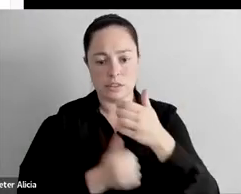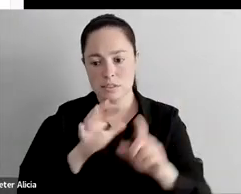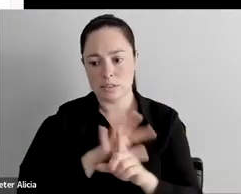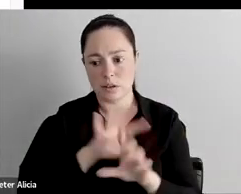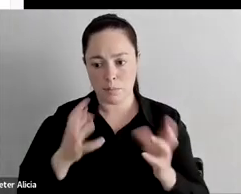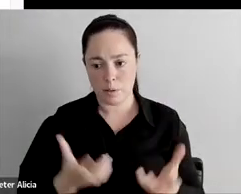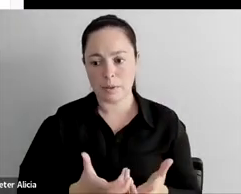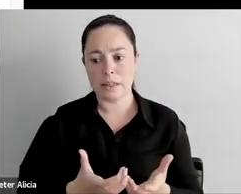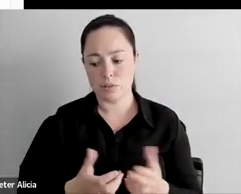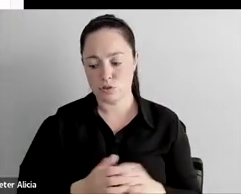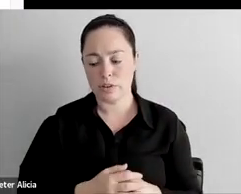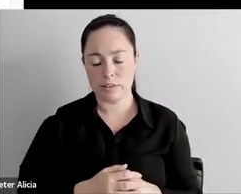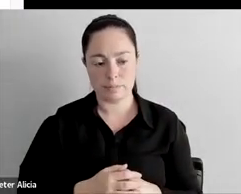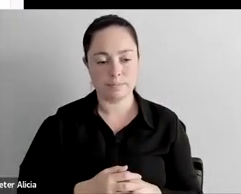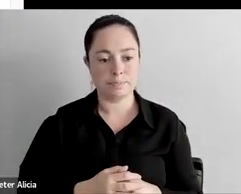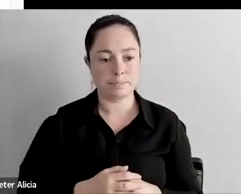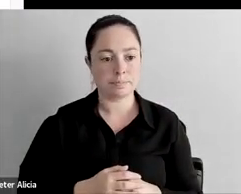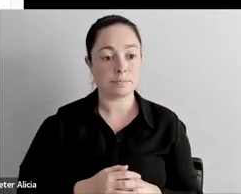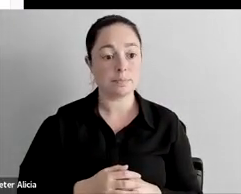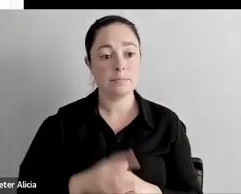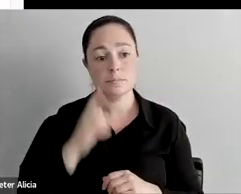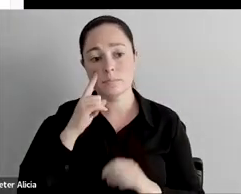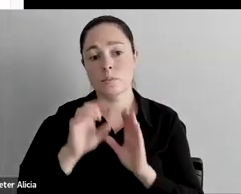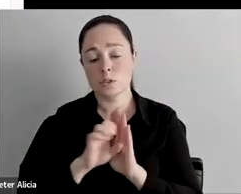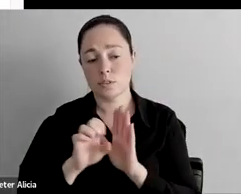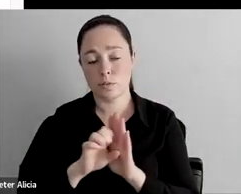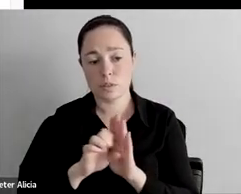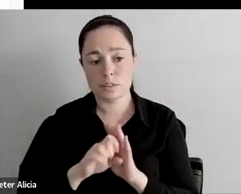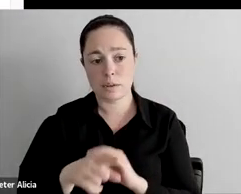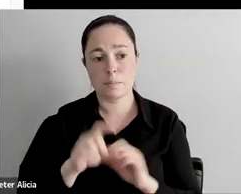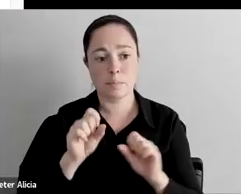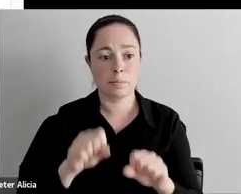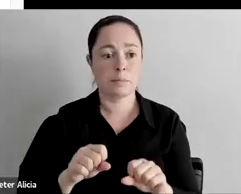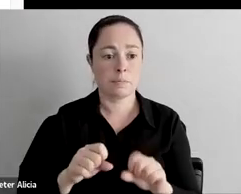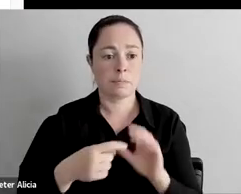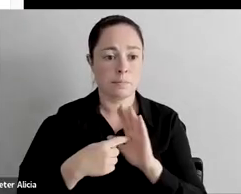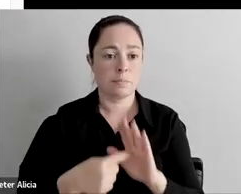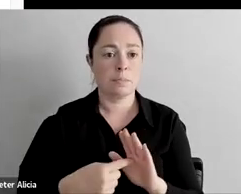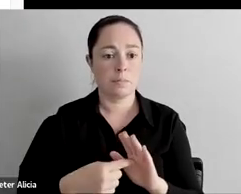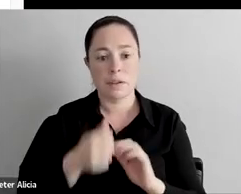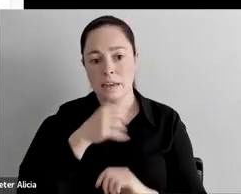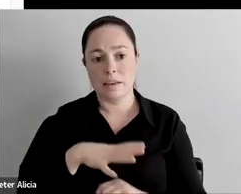we would say here among females that about 78